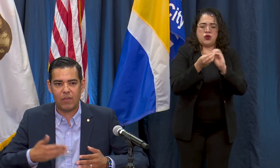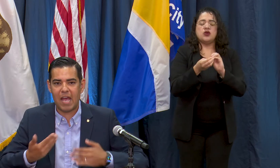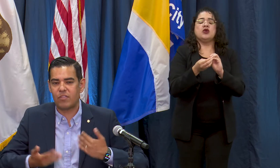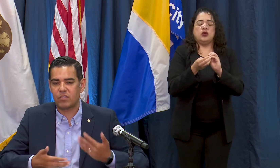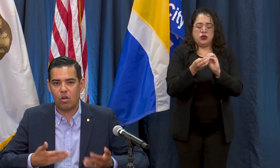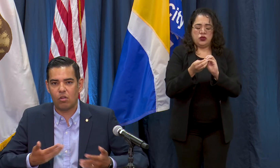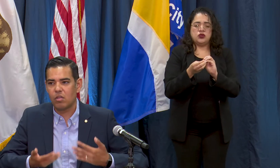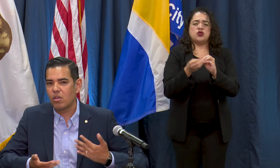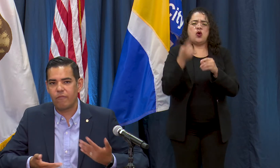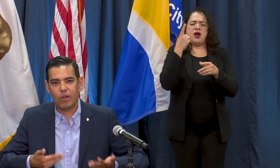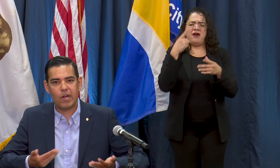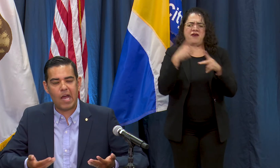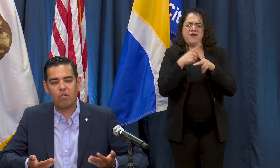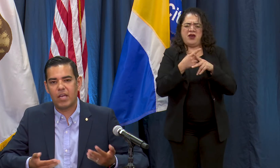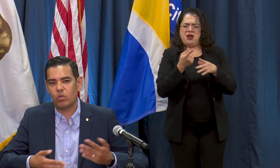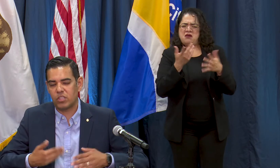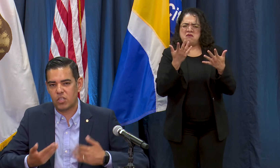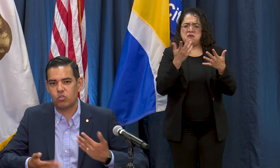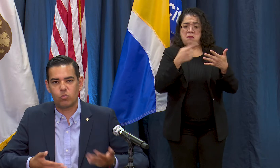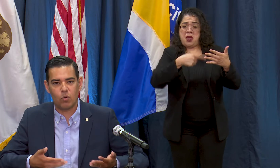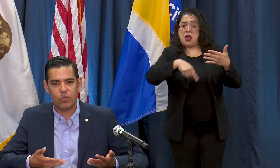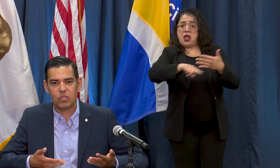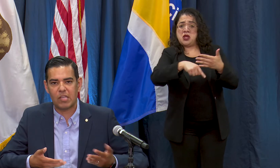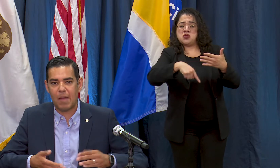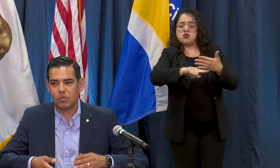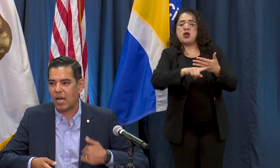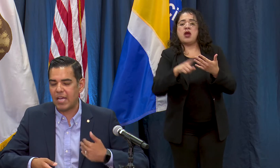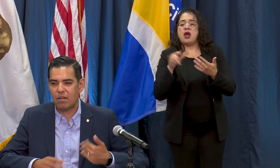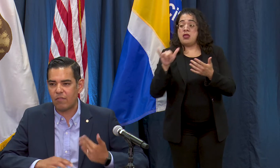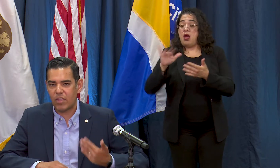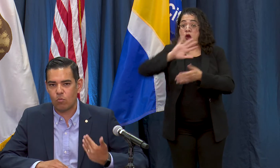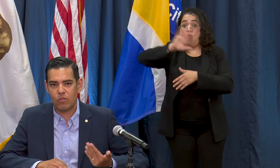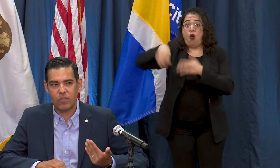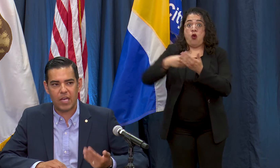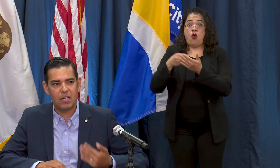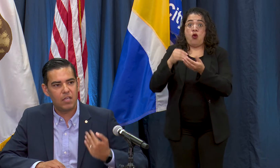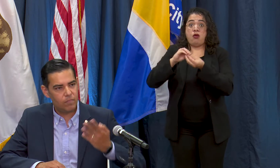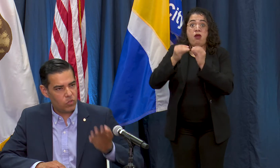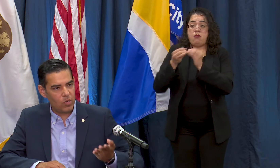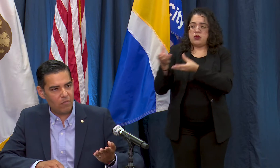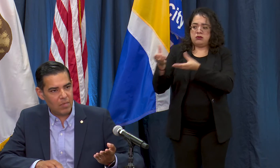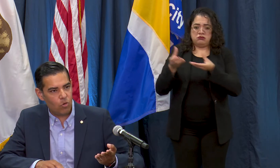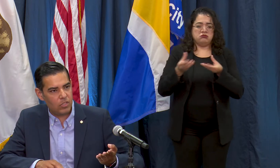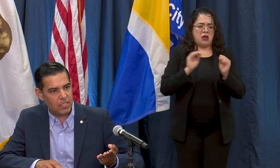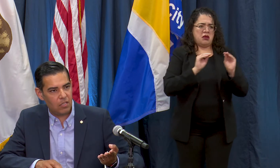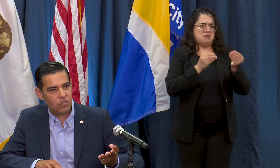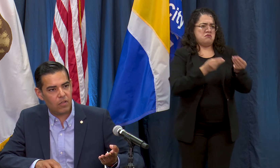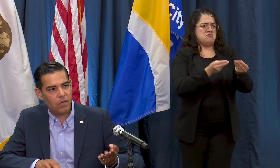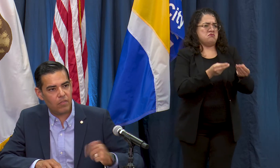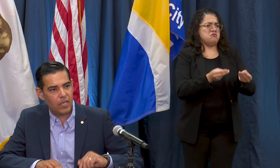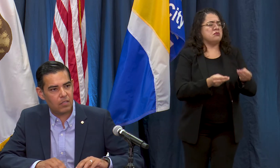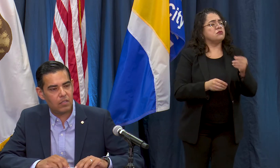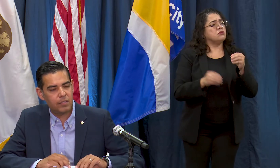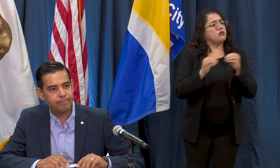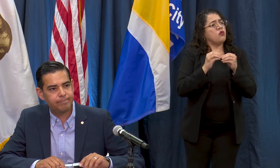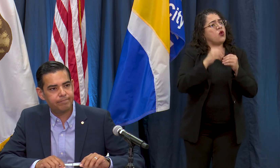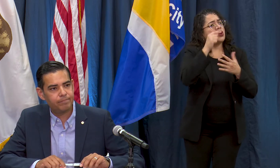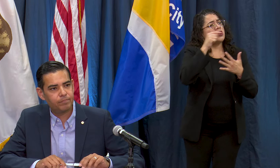have had this all figured out and what the issues were with this lab so I don't have any more than that. Do we have any more details on that? That's correct, they